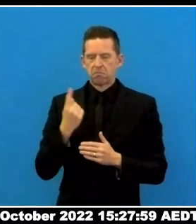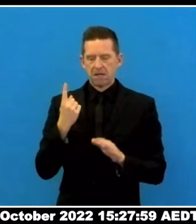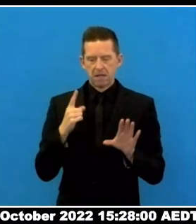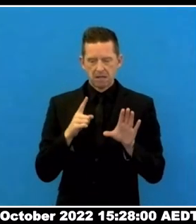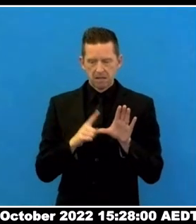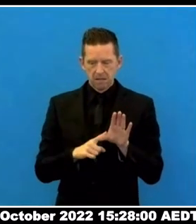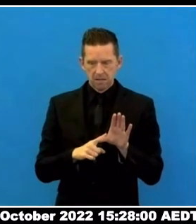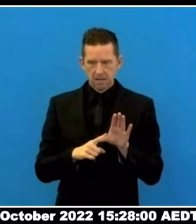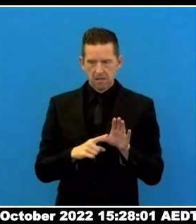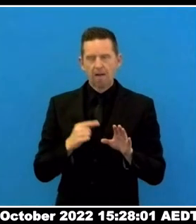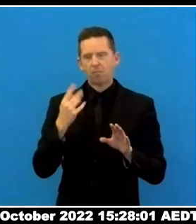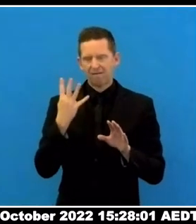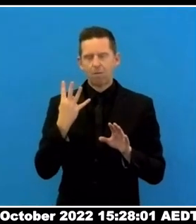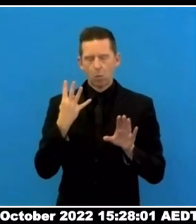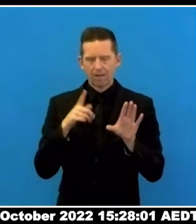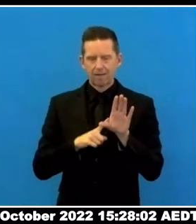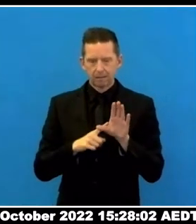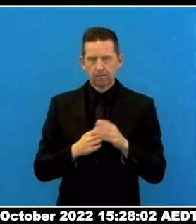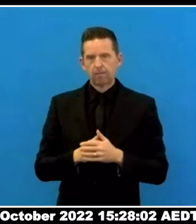and then I came to to Syria.